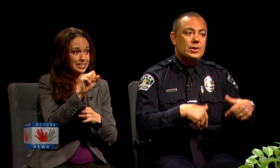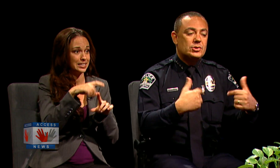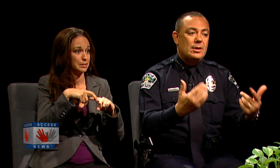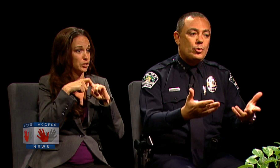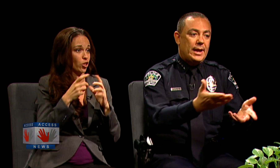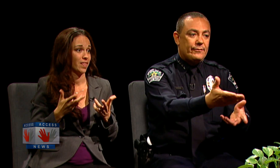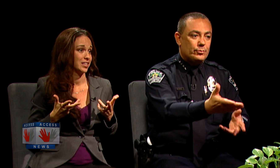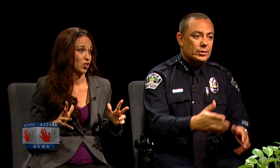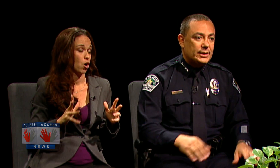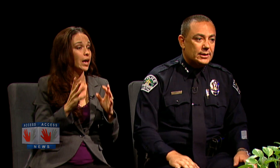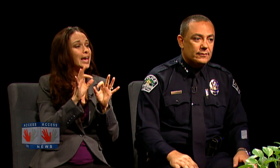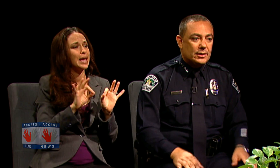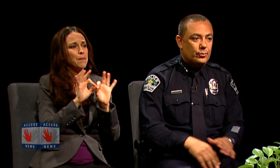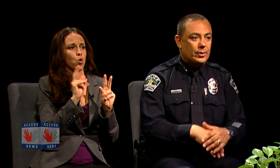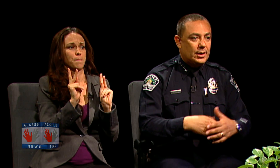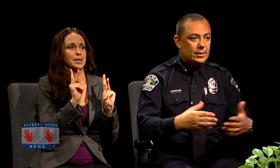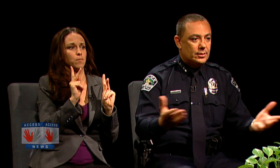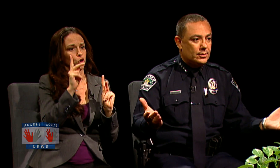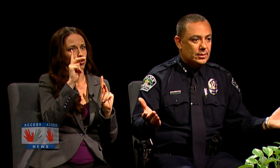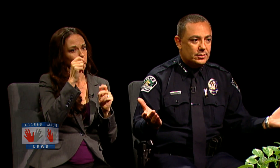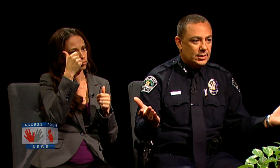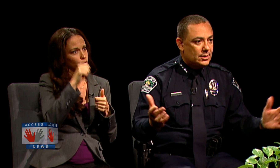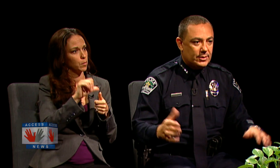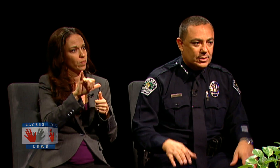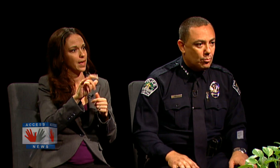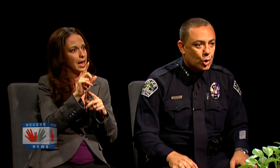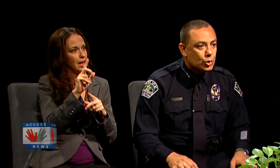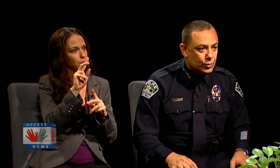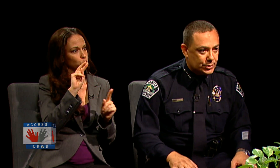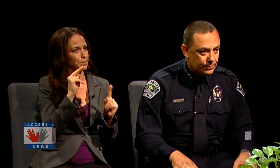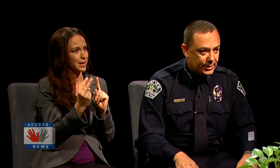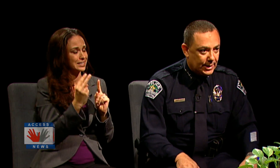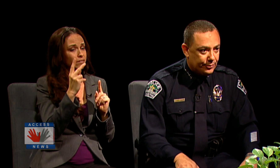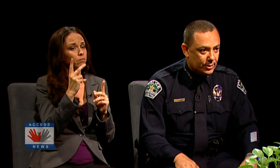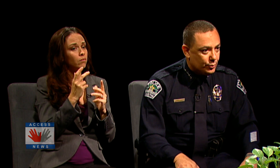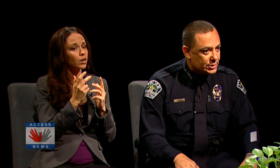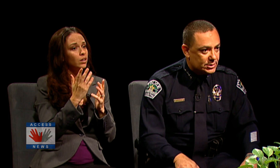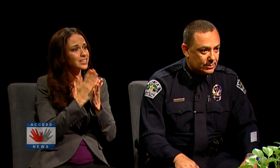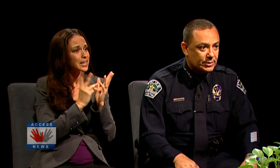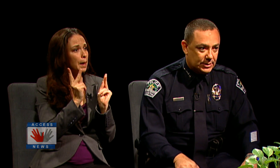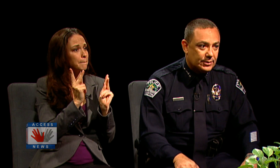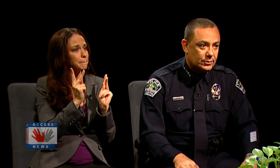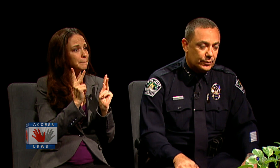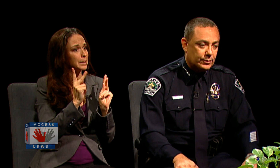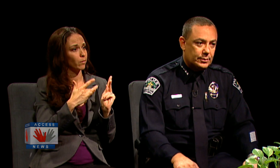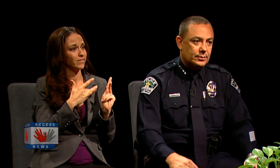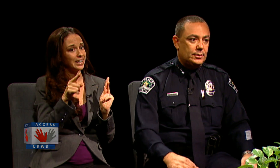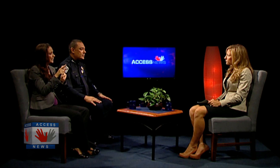BECAUSE SOMEONE WILL HAVE YOU BELIEVE THAT HE COMMITTED A MURDER OR SOMETHING OUT THERE WHICH IS SIMPLY NOT THE TRUTH.